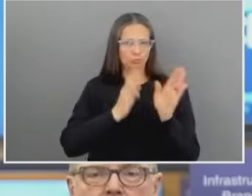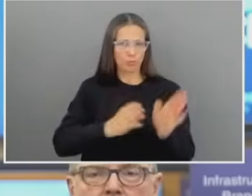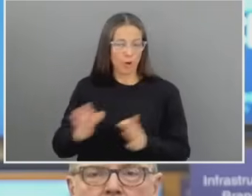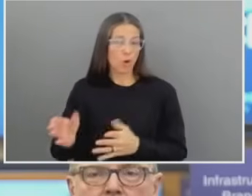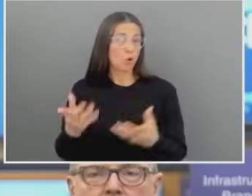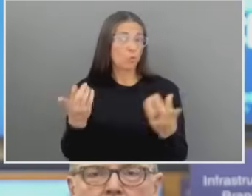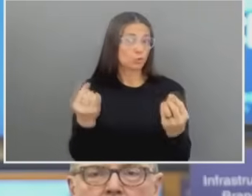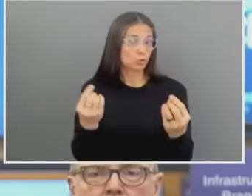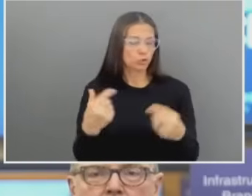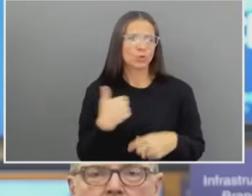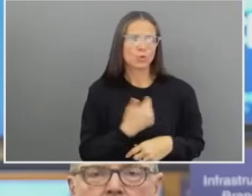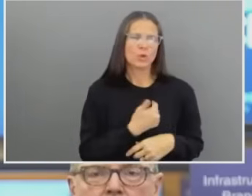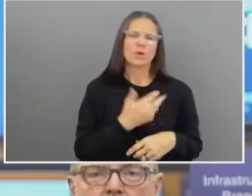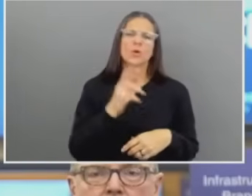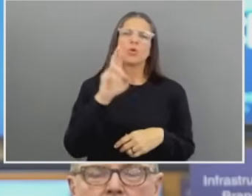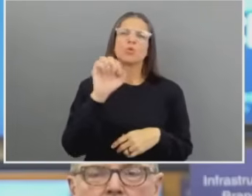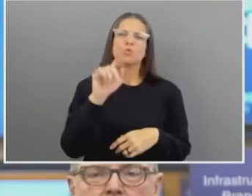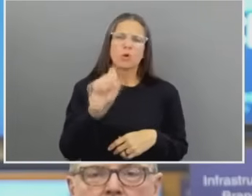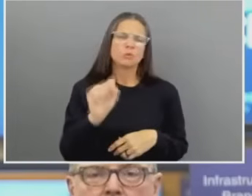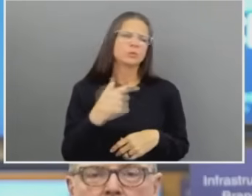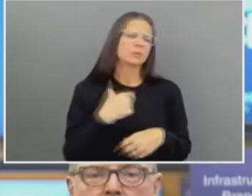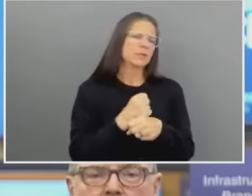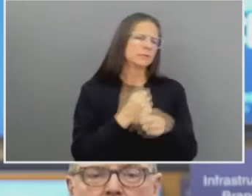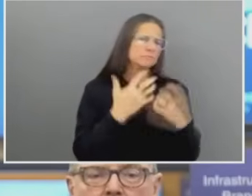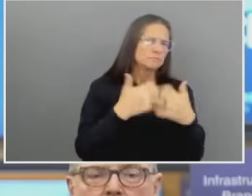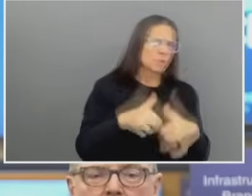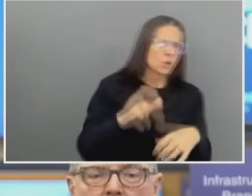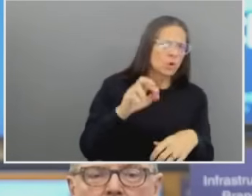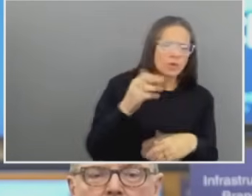AT THE STATE LEVEL, WE STARTED PREPARING EARLIER LAST WEEK.